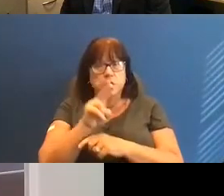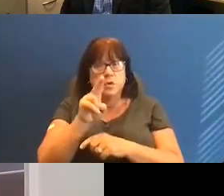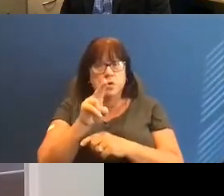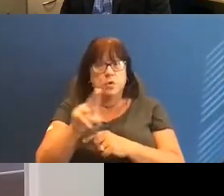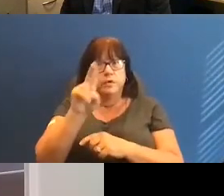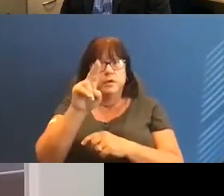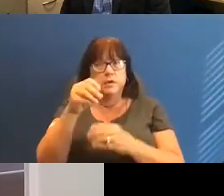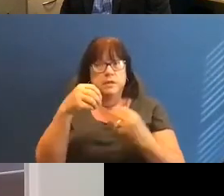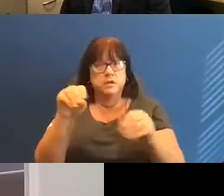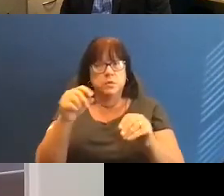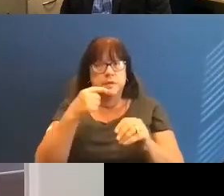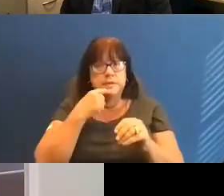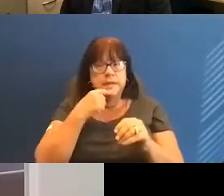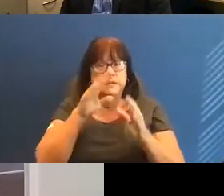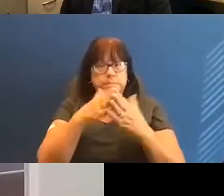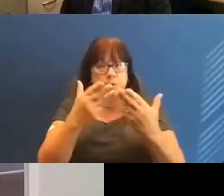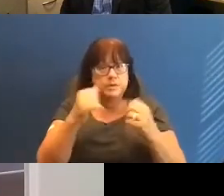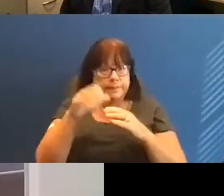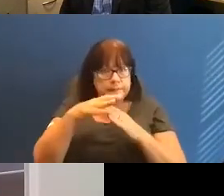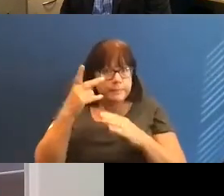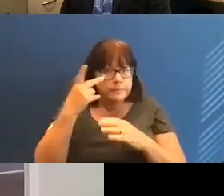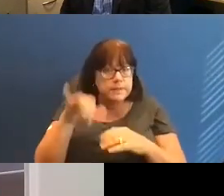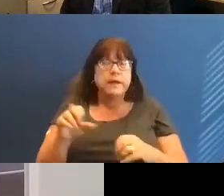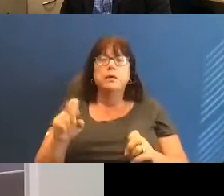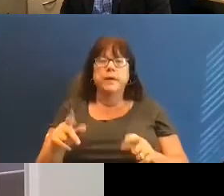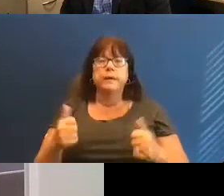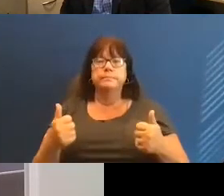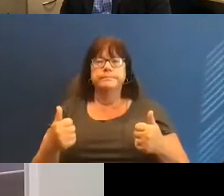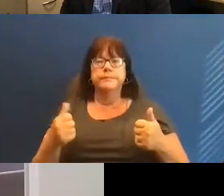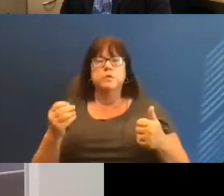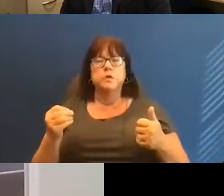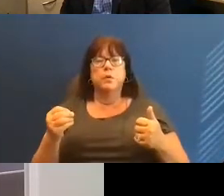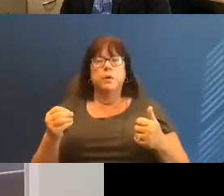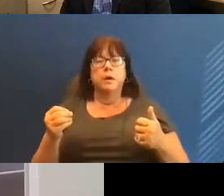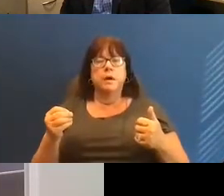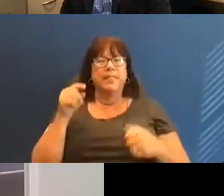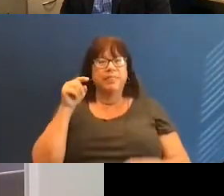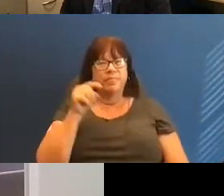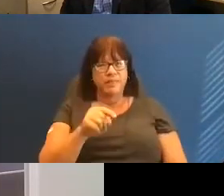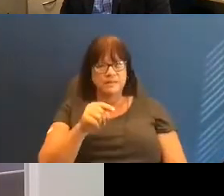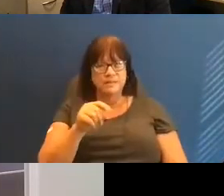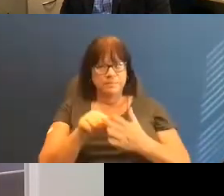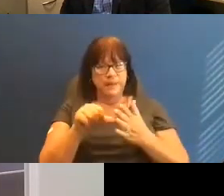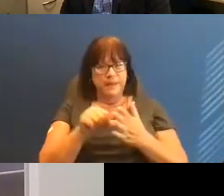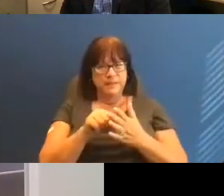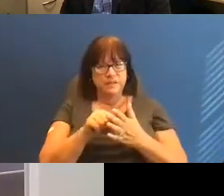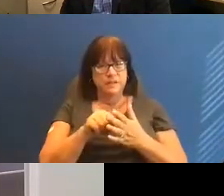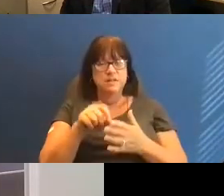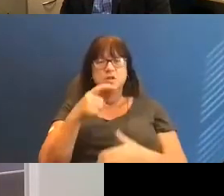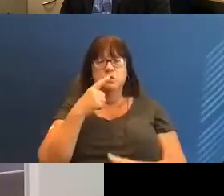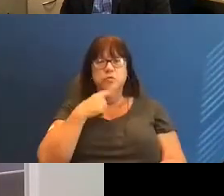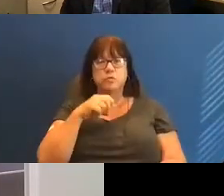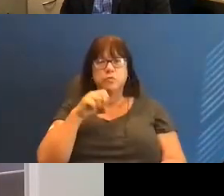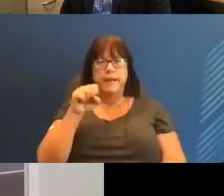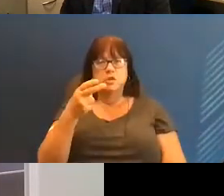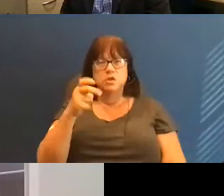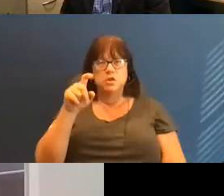Yes, okay great, thank you. So towson.redshelf.com is the homepage for the direct access program.